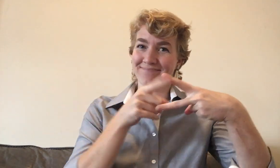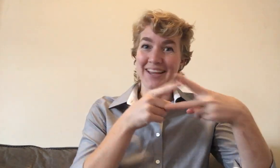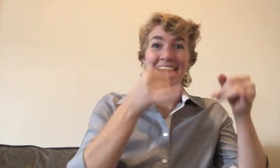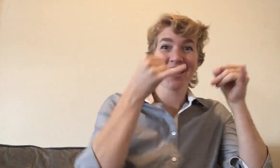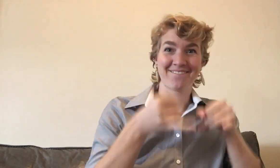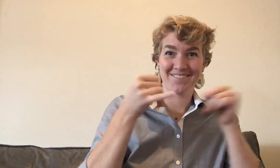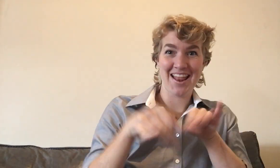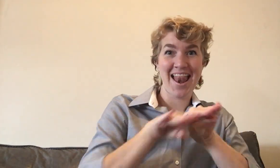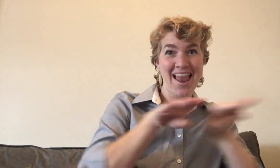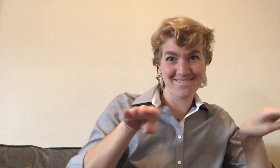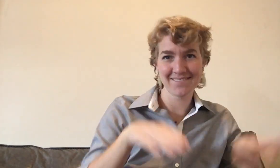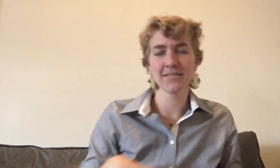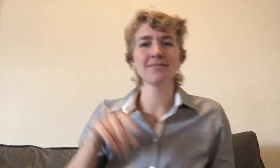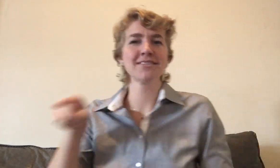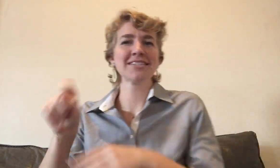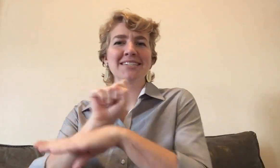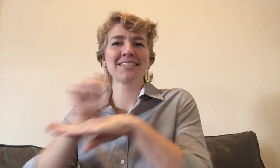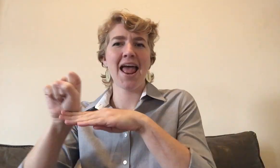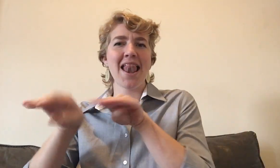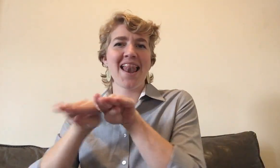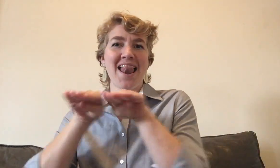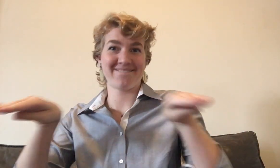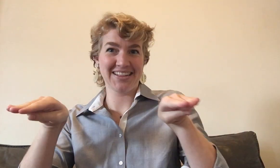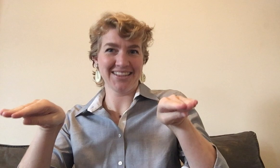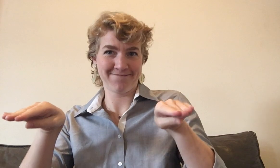individual-level and stage-level predicates.